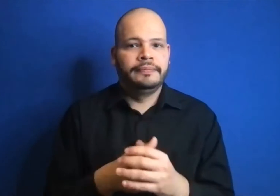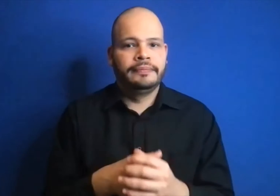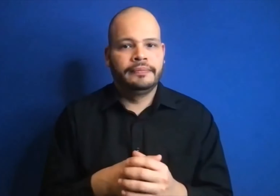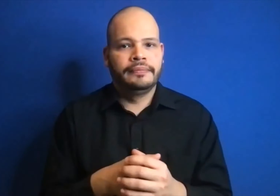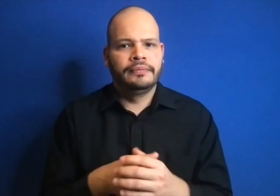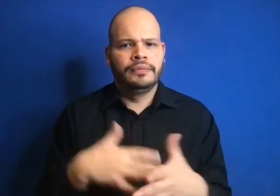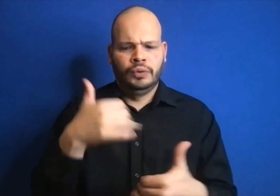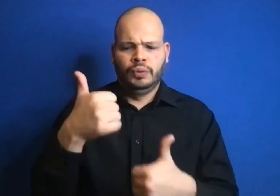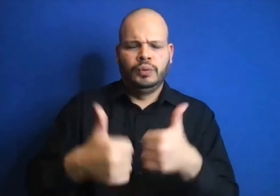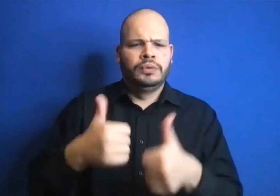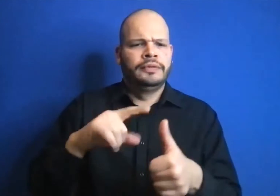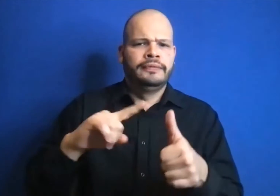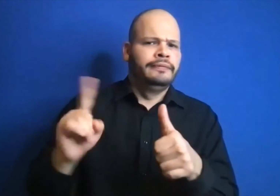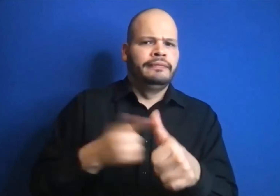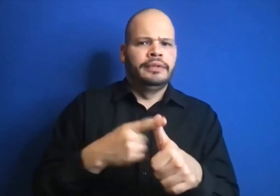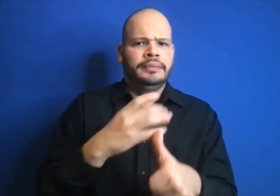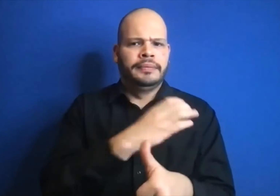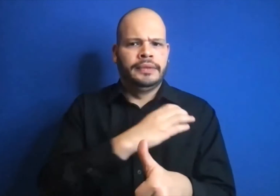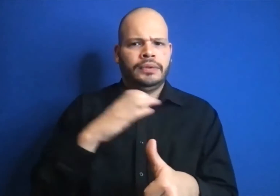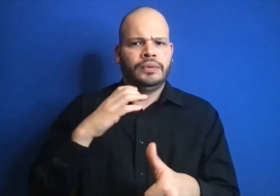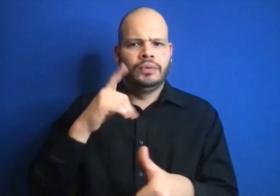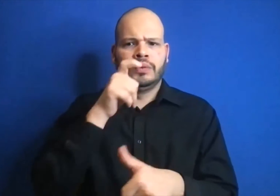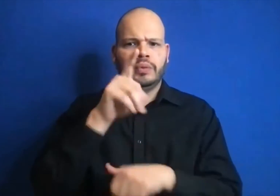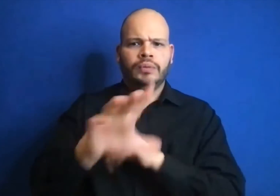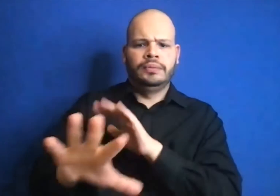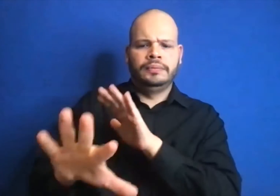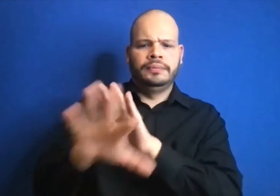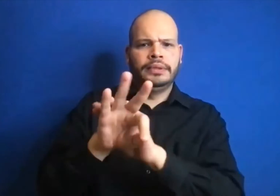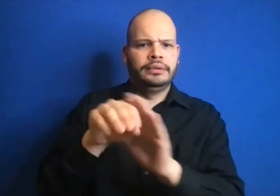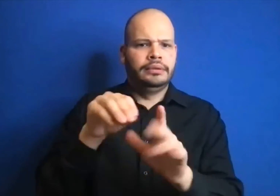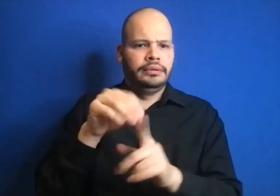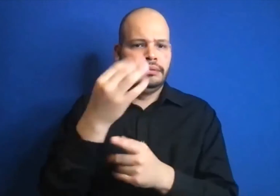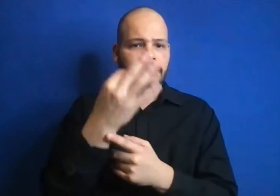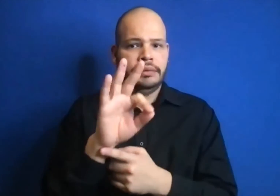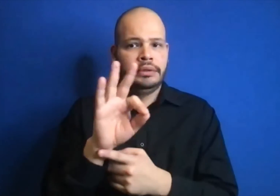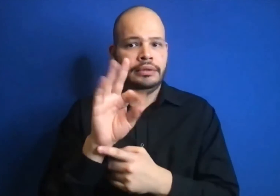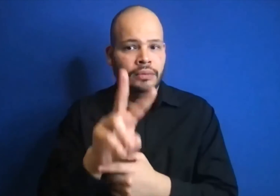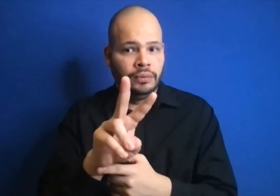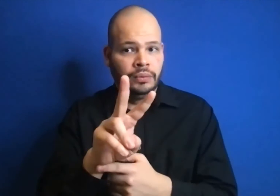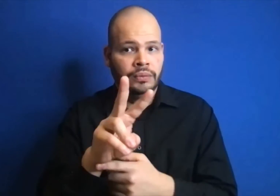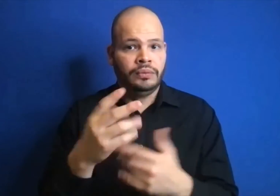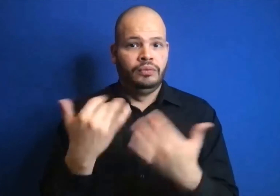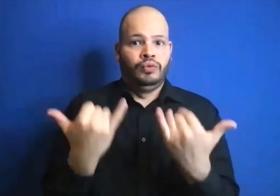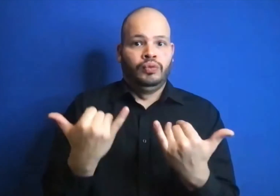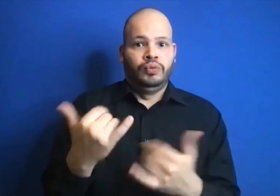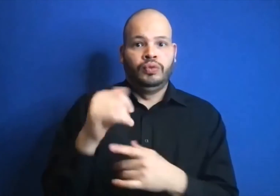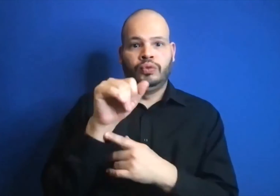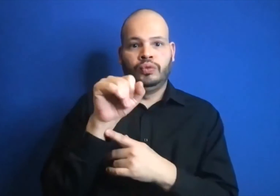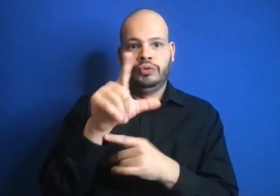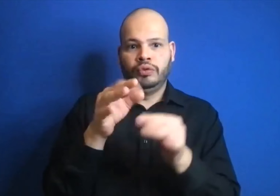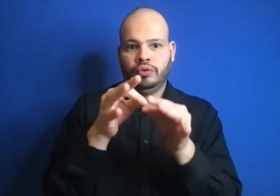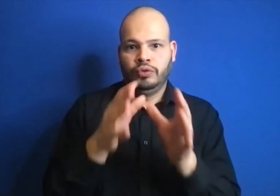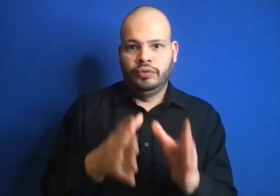Question #7 Which one of the first commissioners who was appointed in 1992